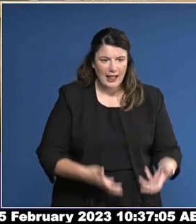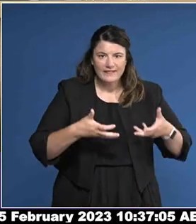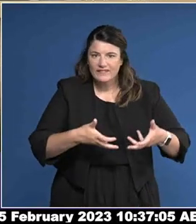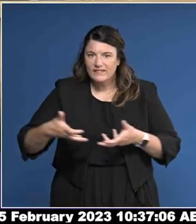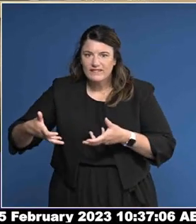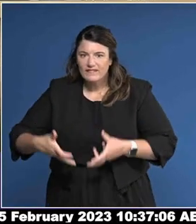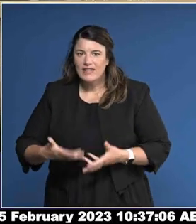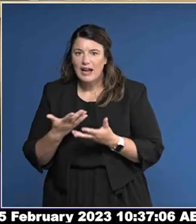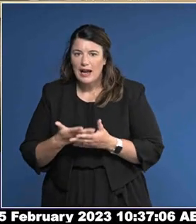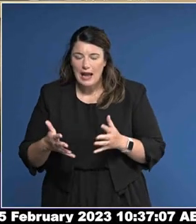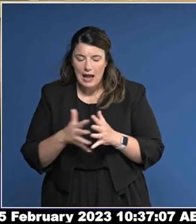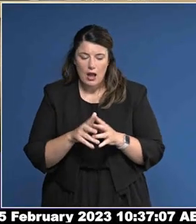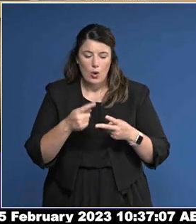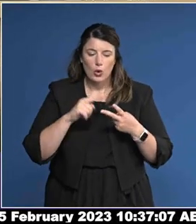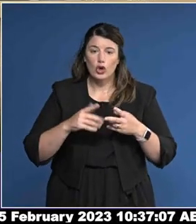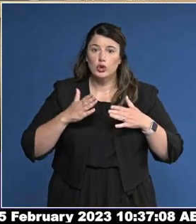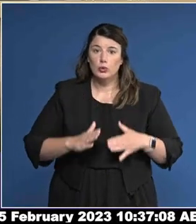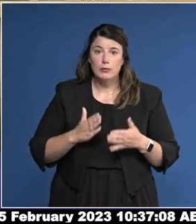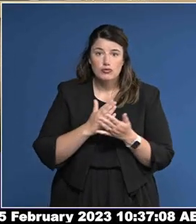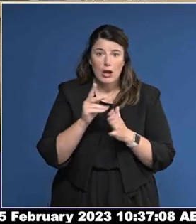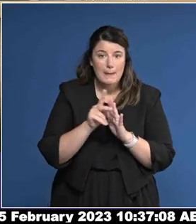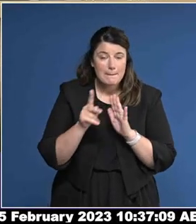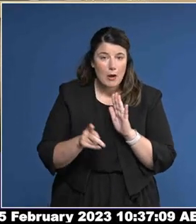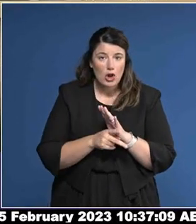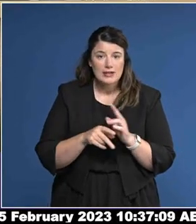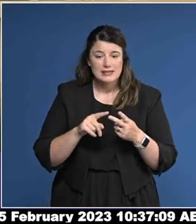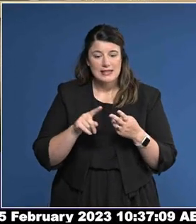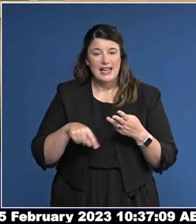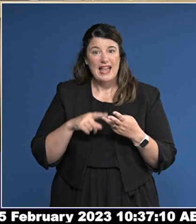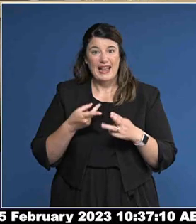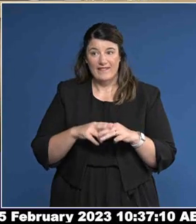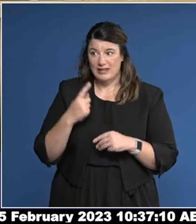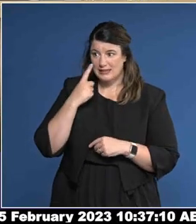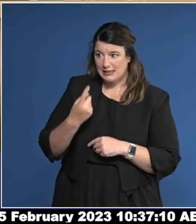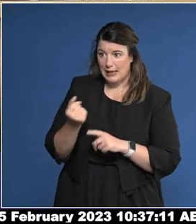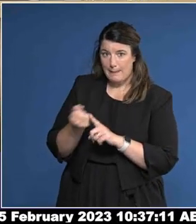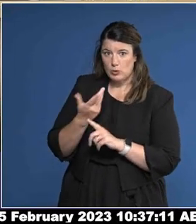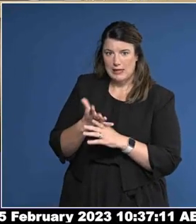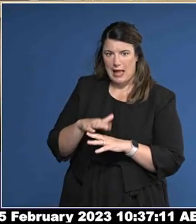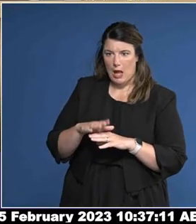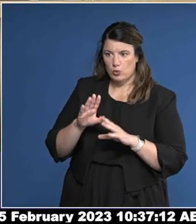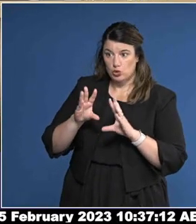rights policies, preventing and responding to abuse and neglect, our risk management, those sorts of things.